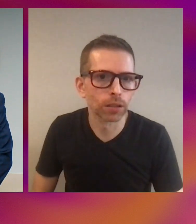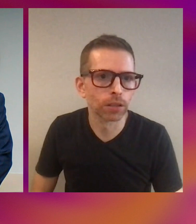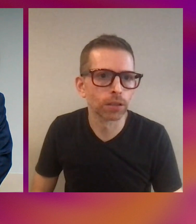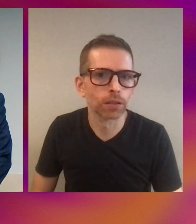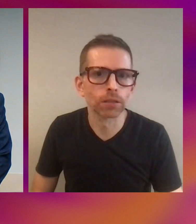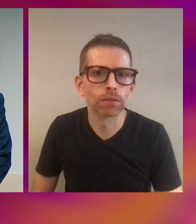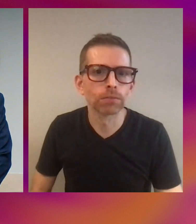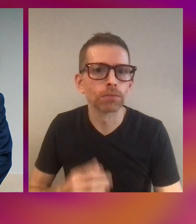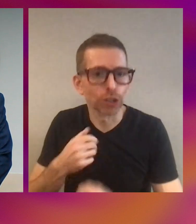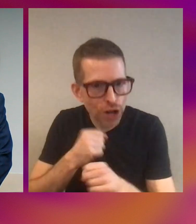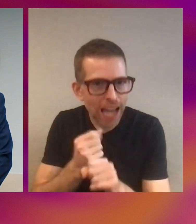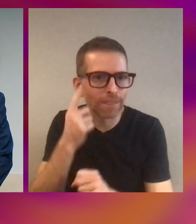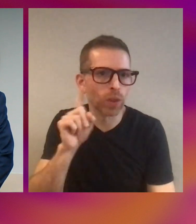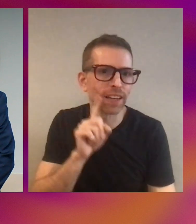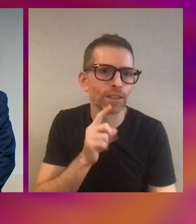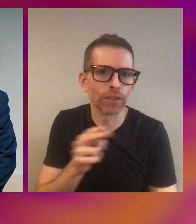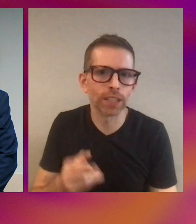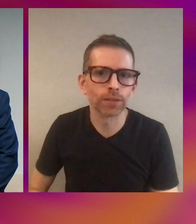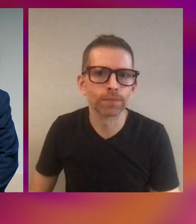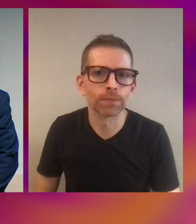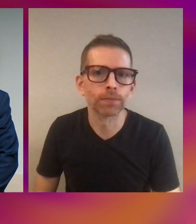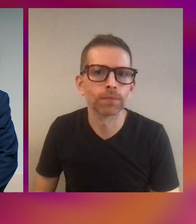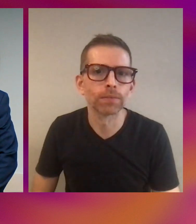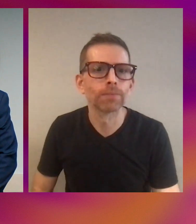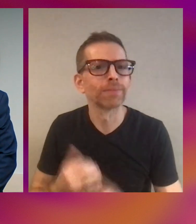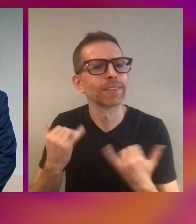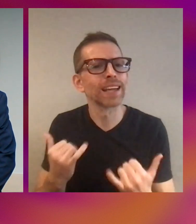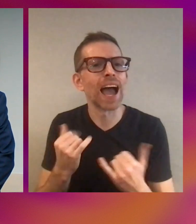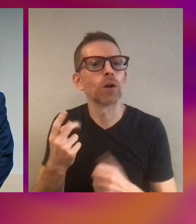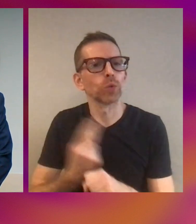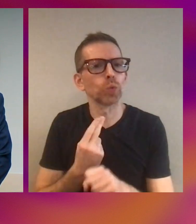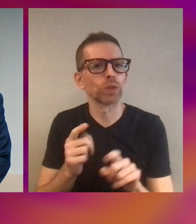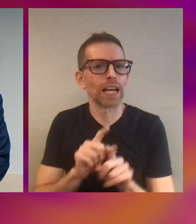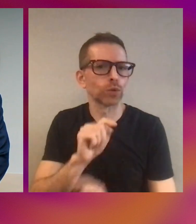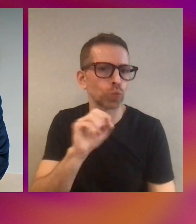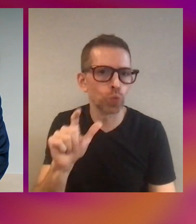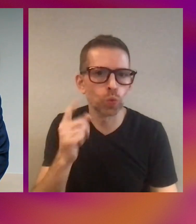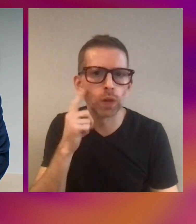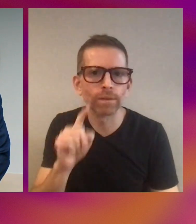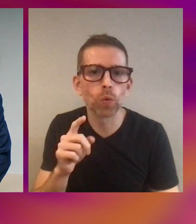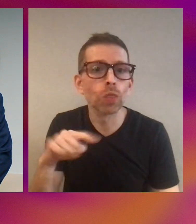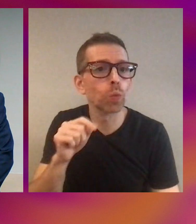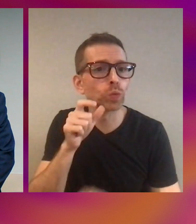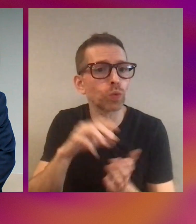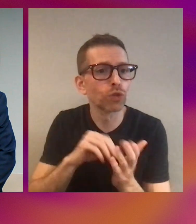the Deaf and Hard of Hearing, but now it's used as a tool for those who are learning how to read,